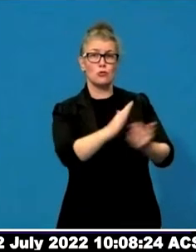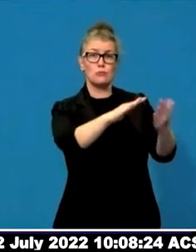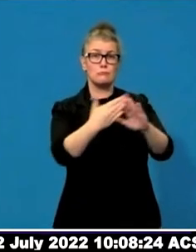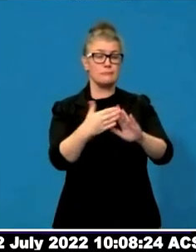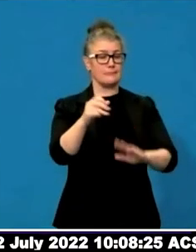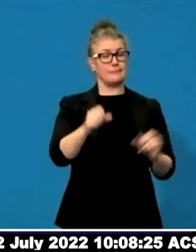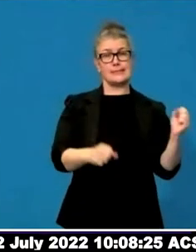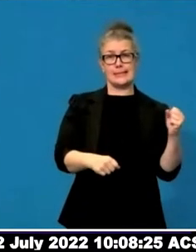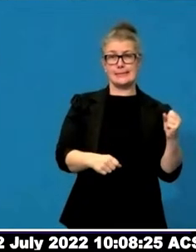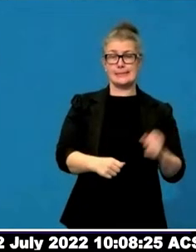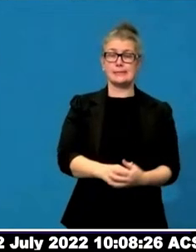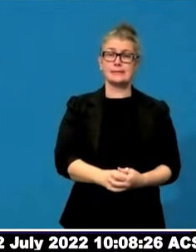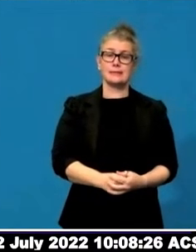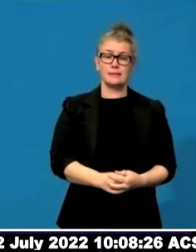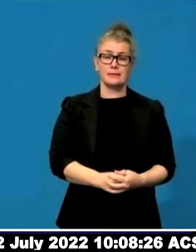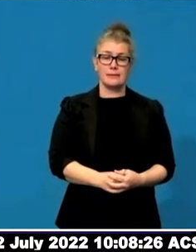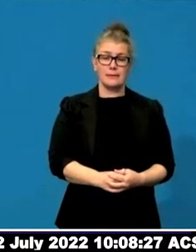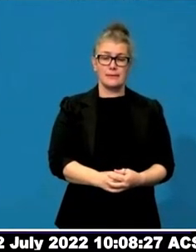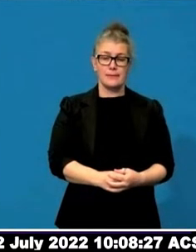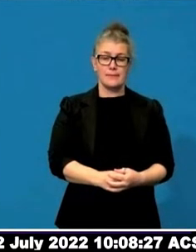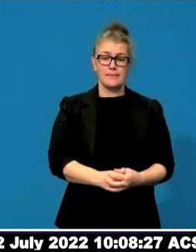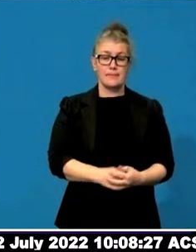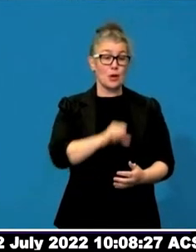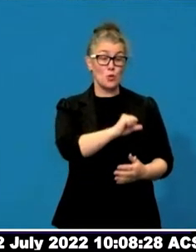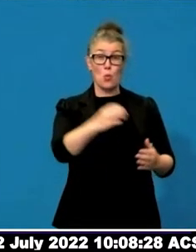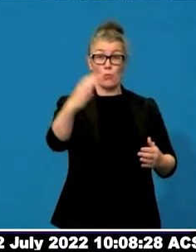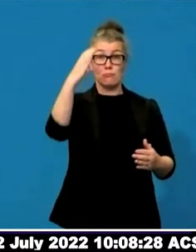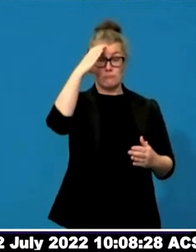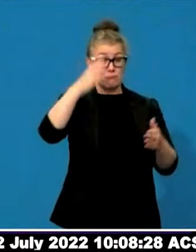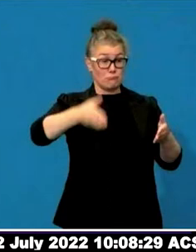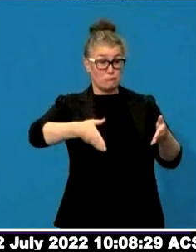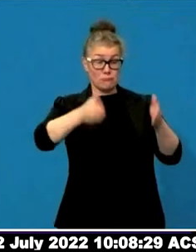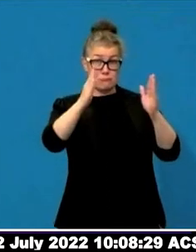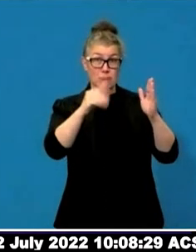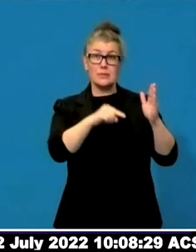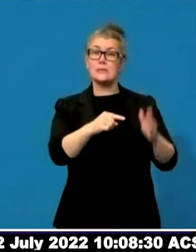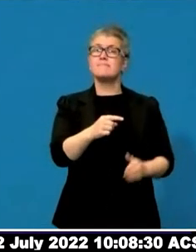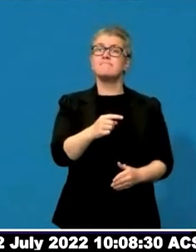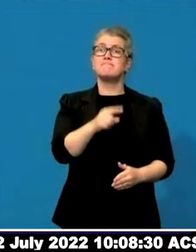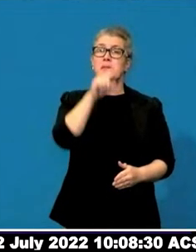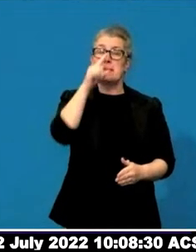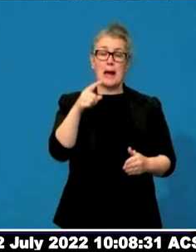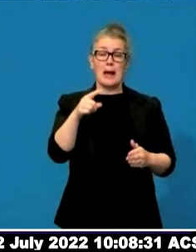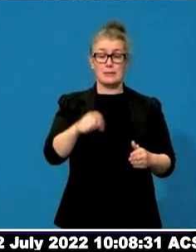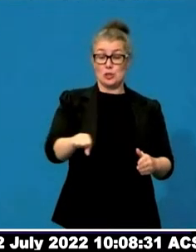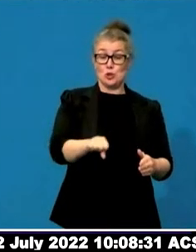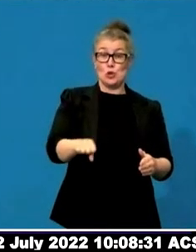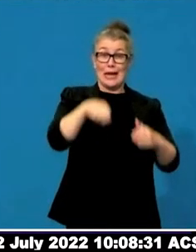And your flat where you live is too small for the scooter to go in.